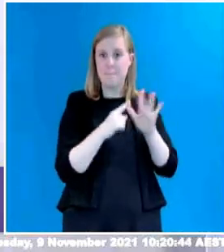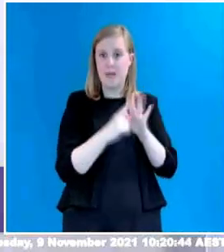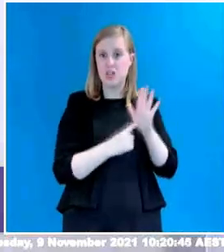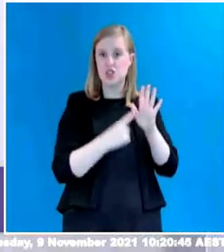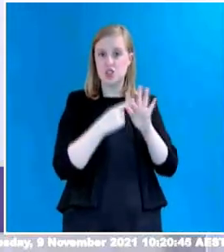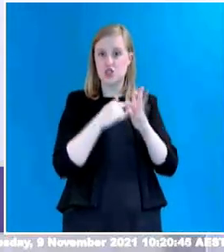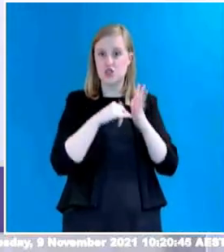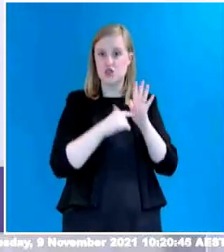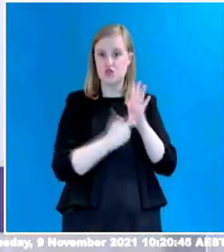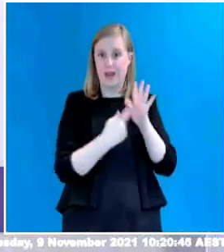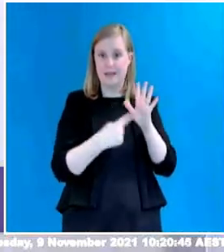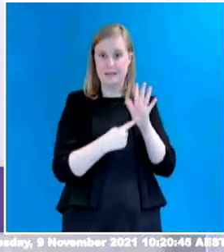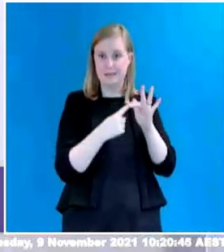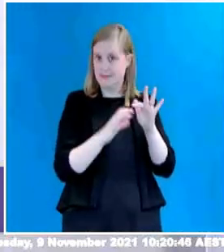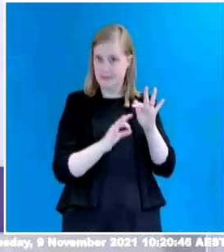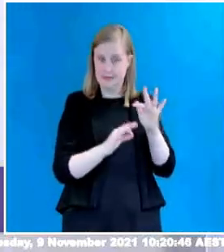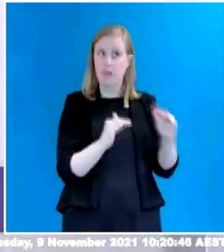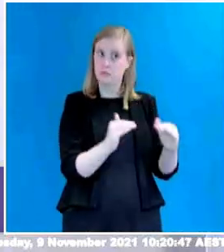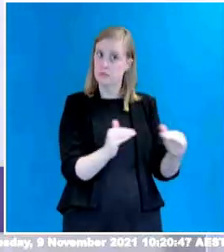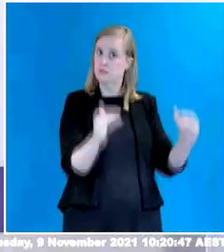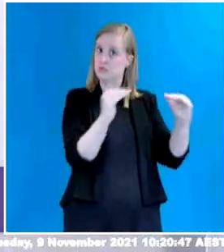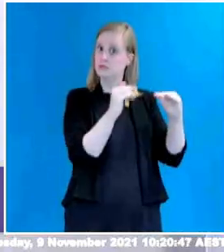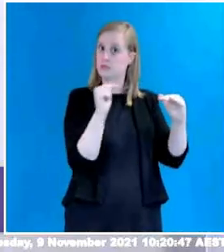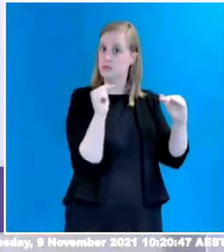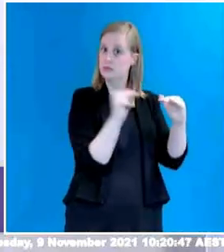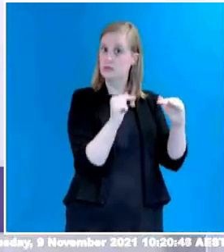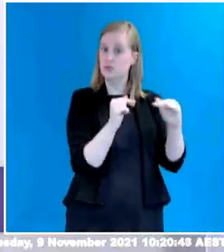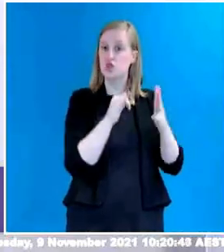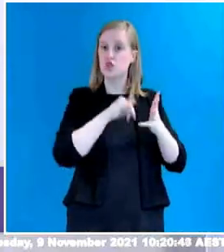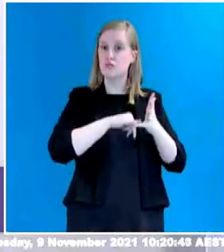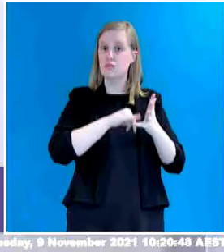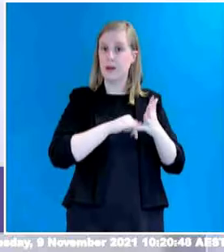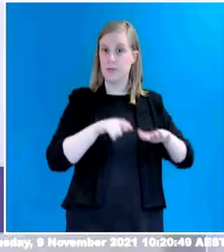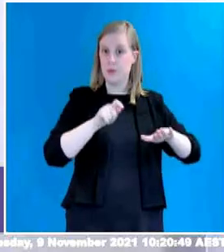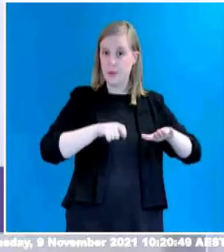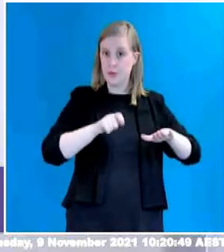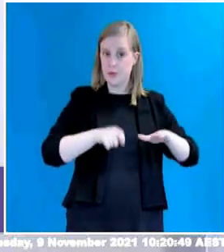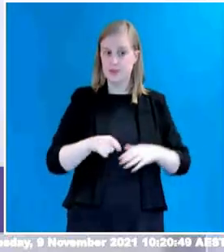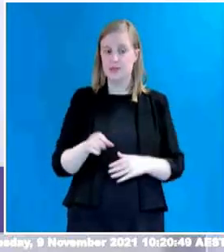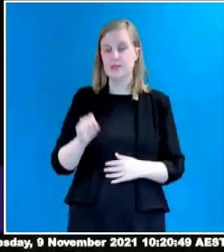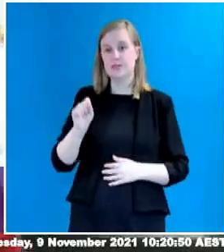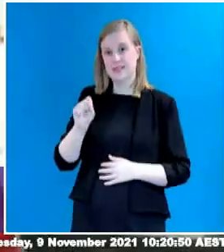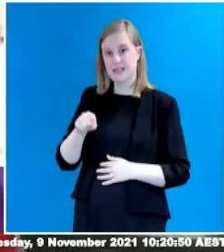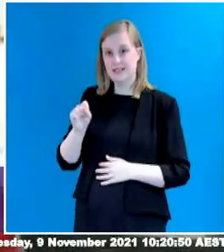That's correct. There is an open question about how much it binds lower courts in making